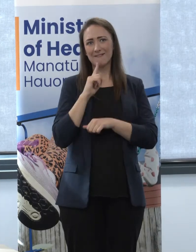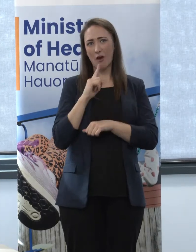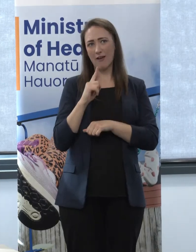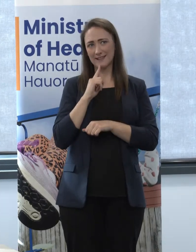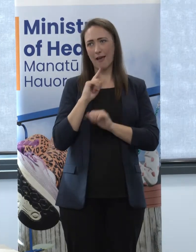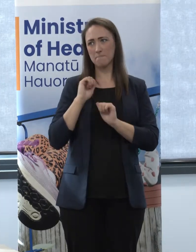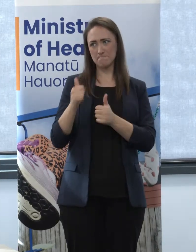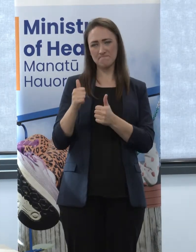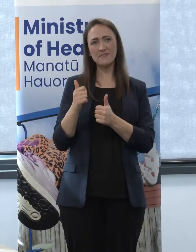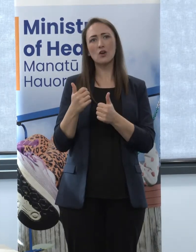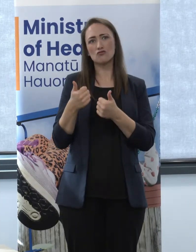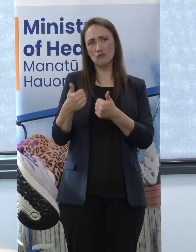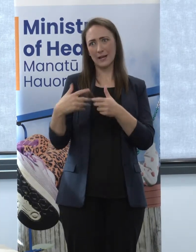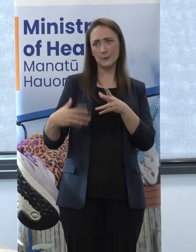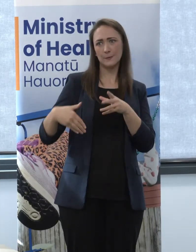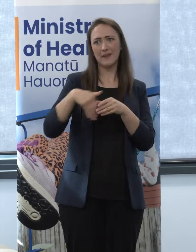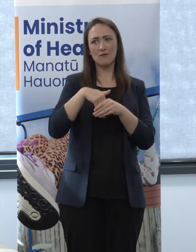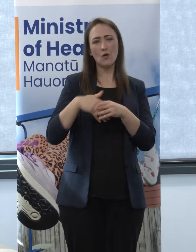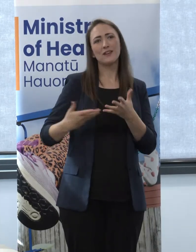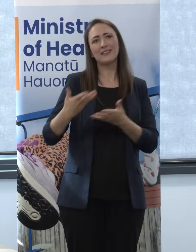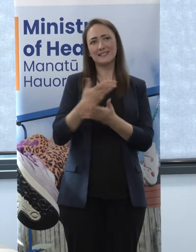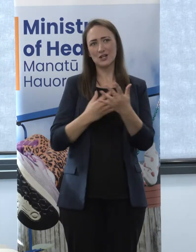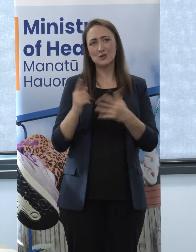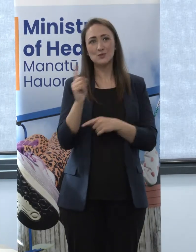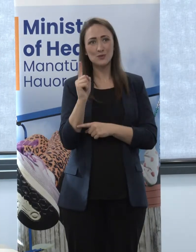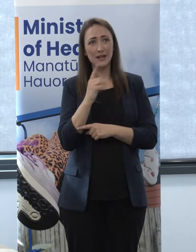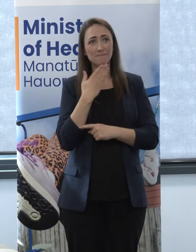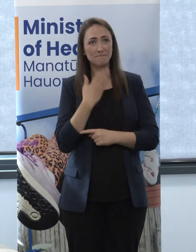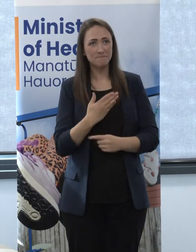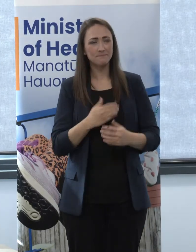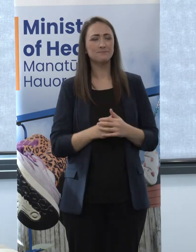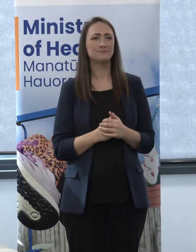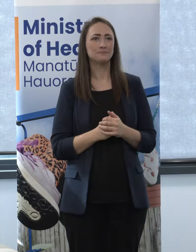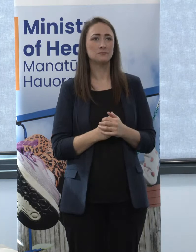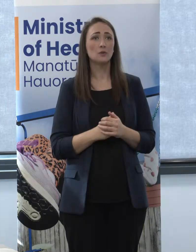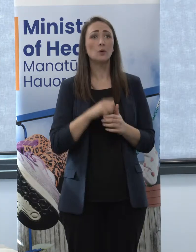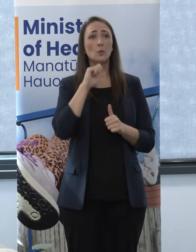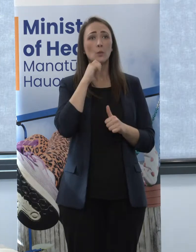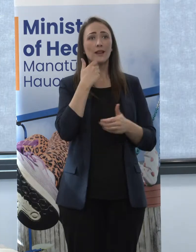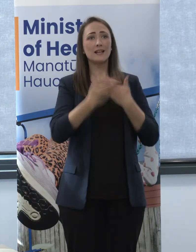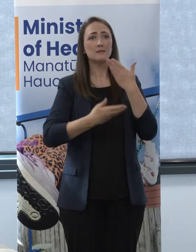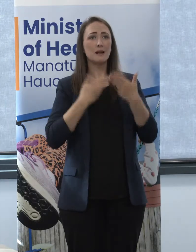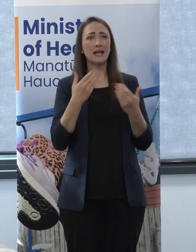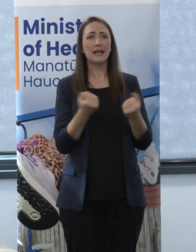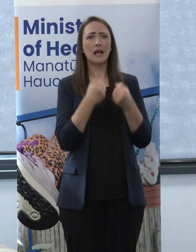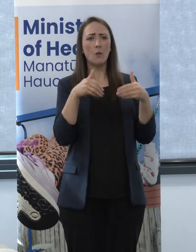advisor on my right hand, Fiona Callaghan, our Lead Science Advisor. Way to have these colleagues participate in today's discussion.